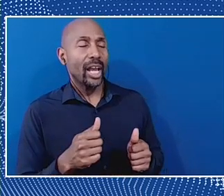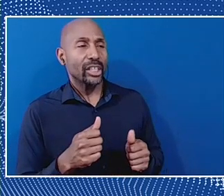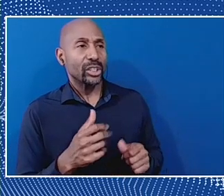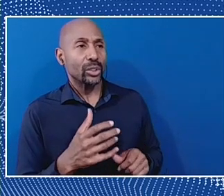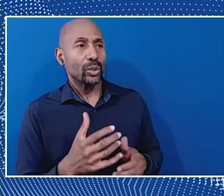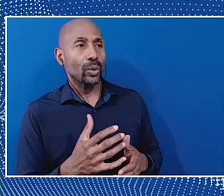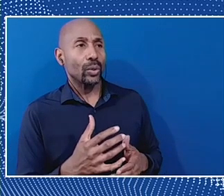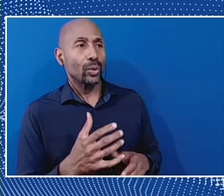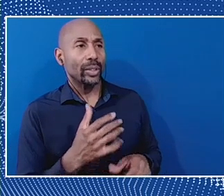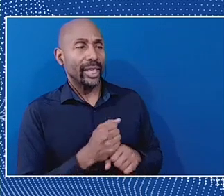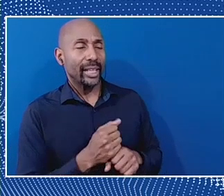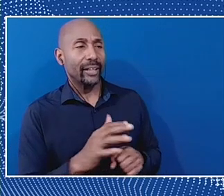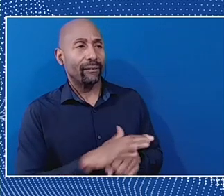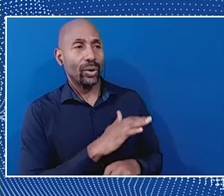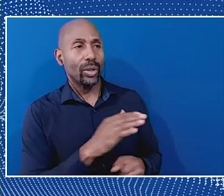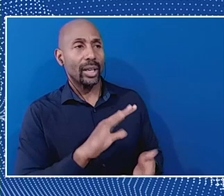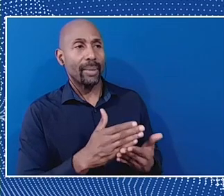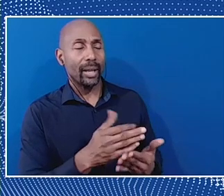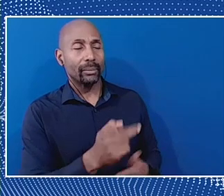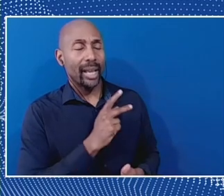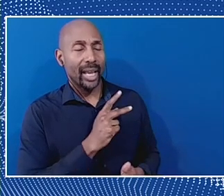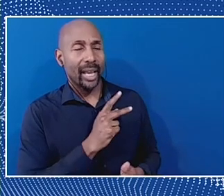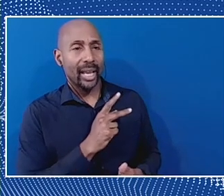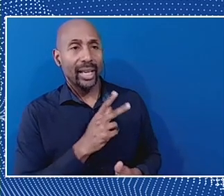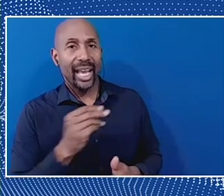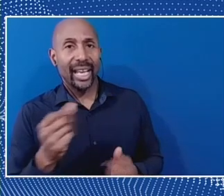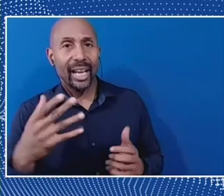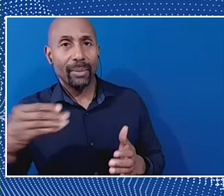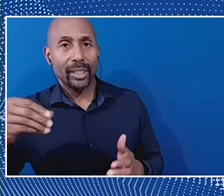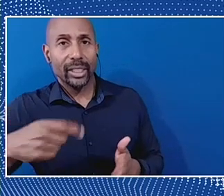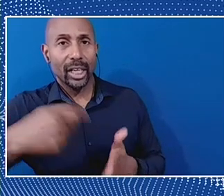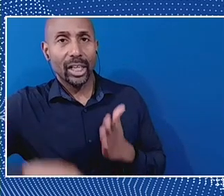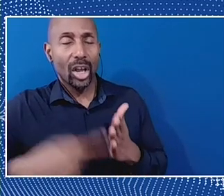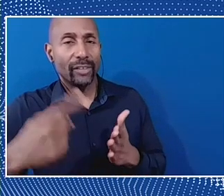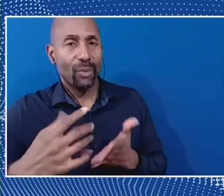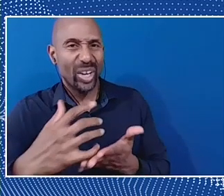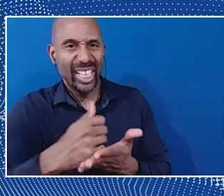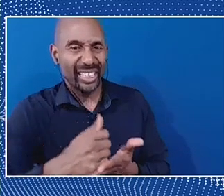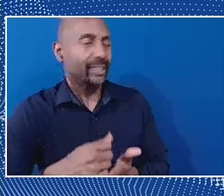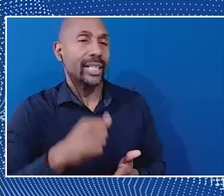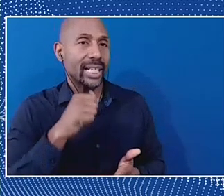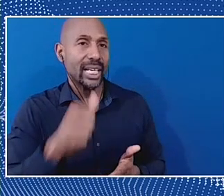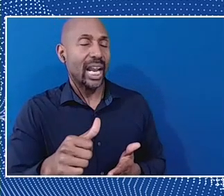continued collection, which is what you just said Jalil. In the regulatory text, we don't prescribe